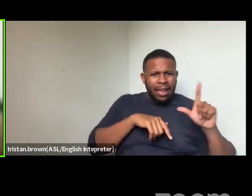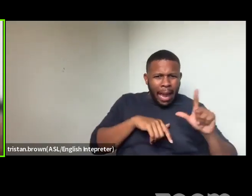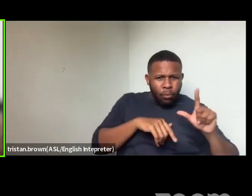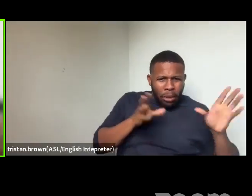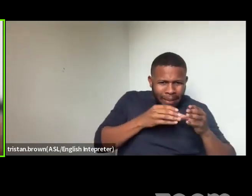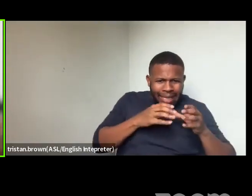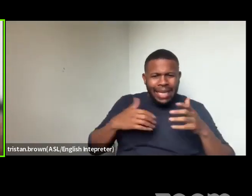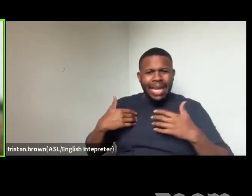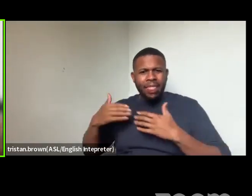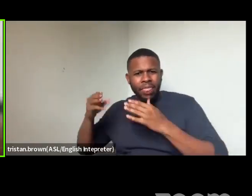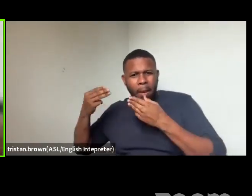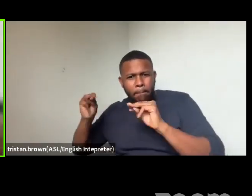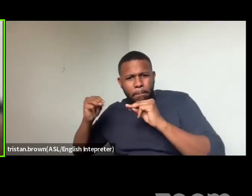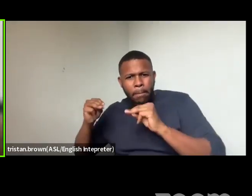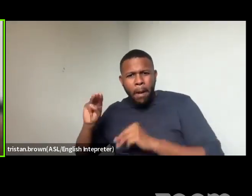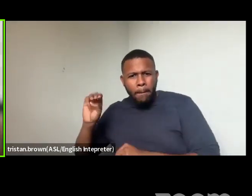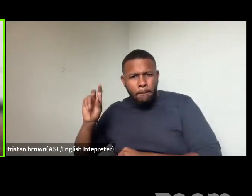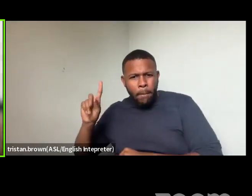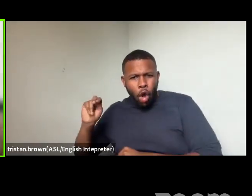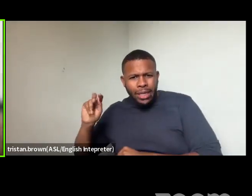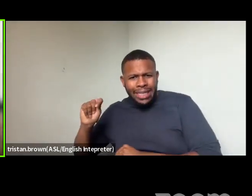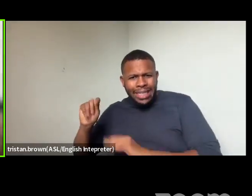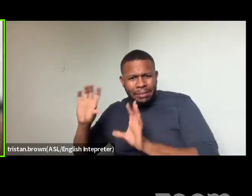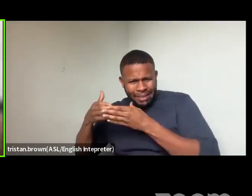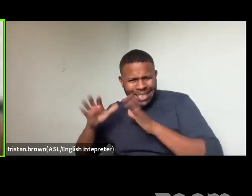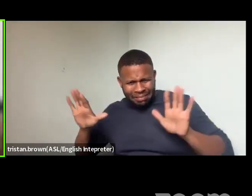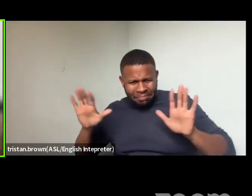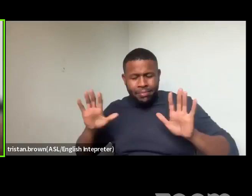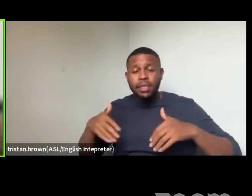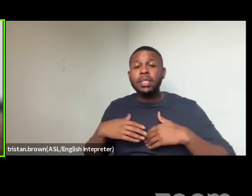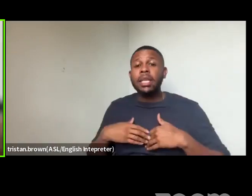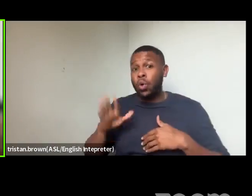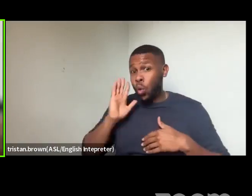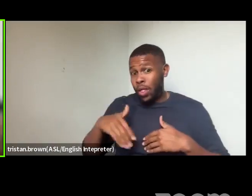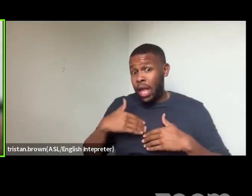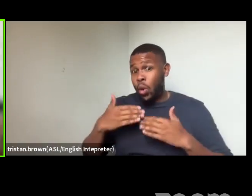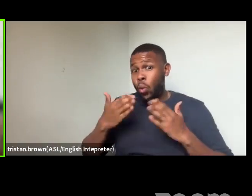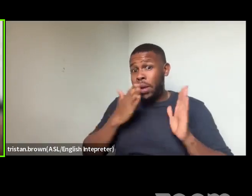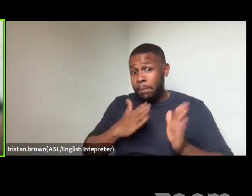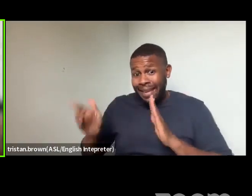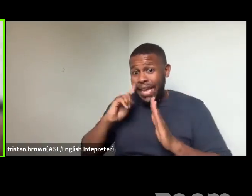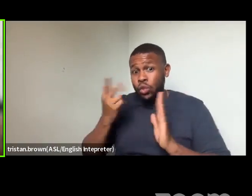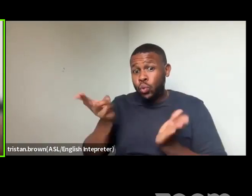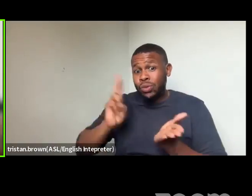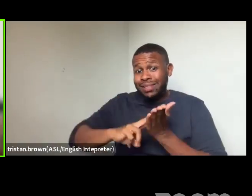Baltimore residents. And we so far has been doing community-based training. That